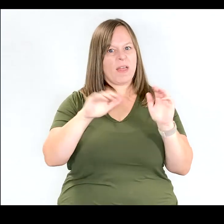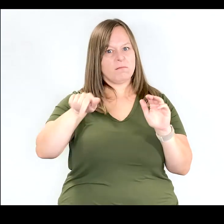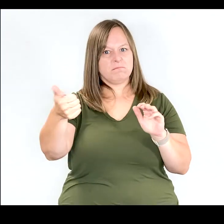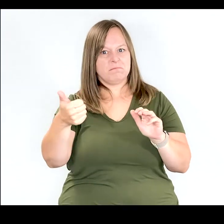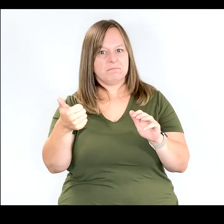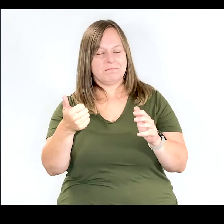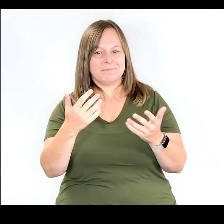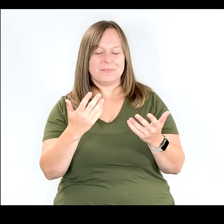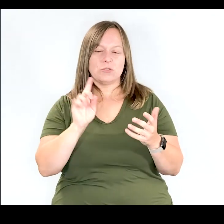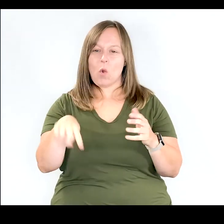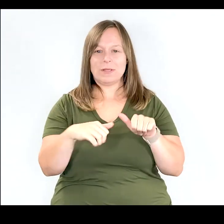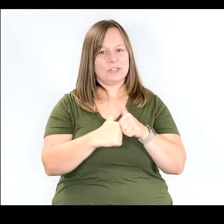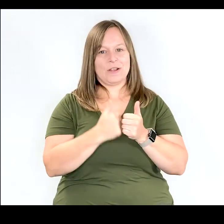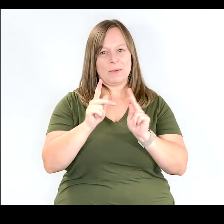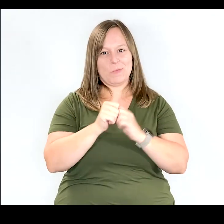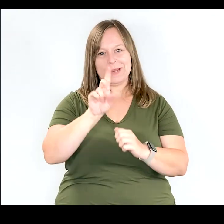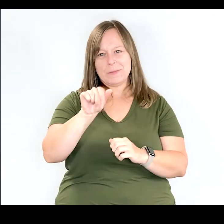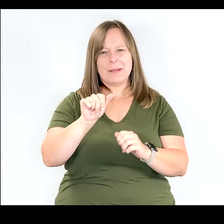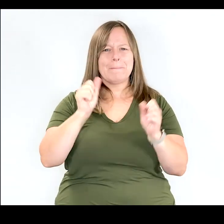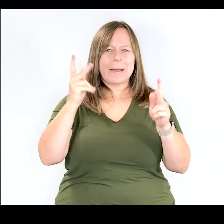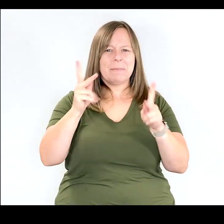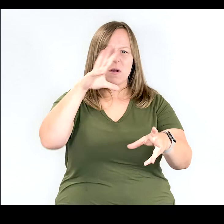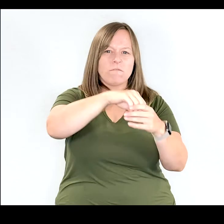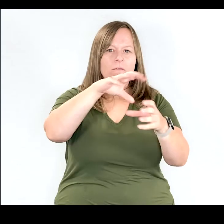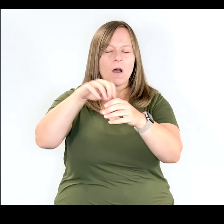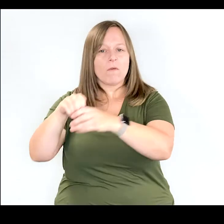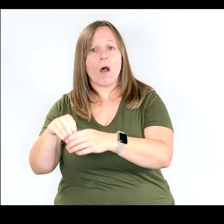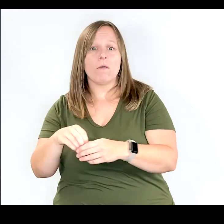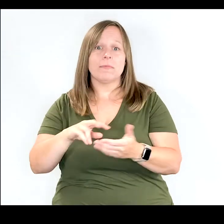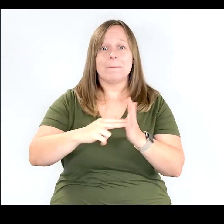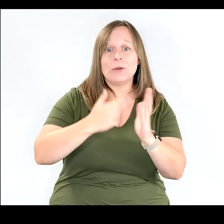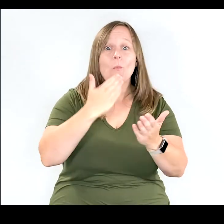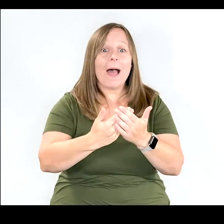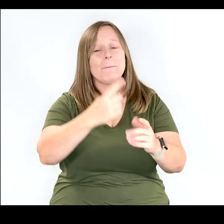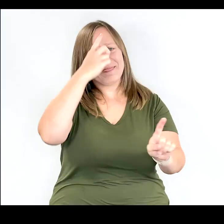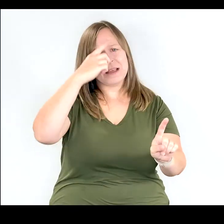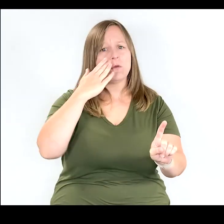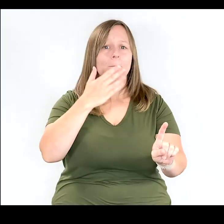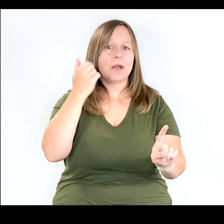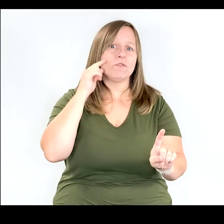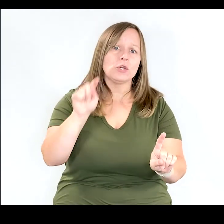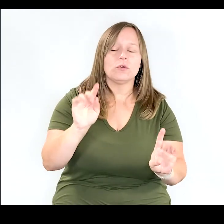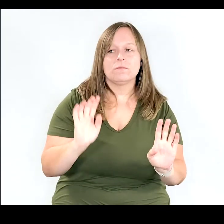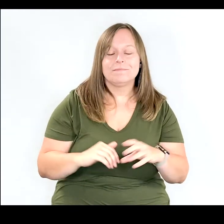And that is always the challenge for people with disabilities, is that many other people, often well-intentioned, think they know what's best for you.